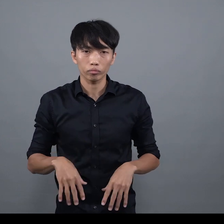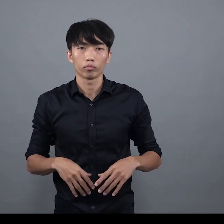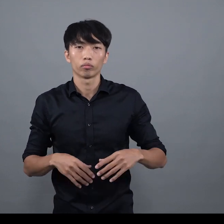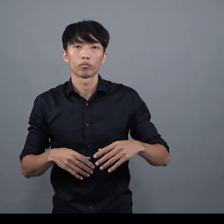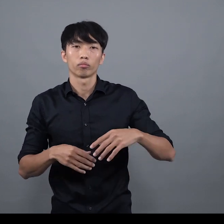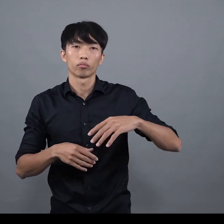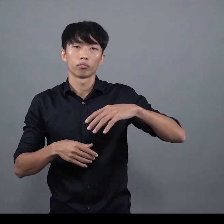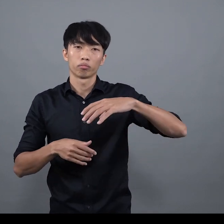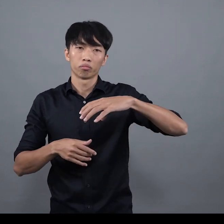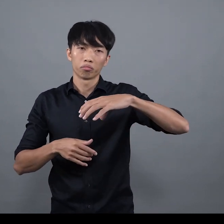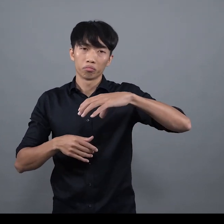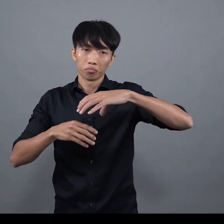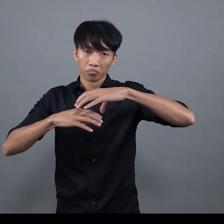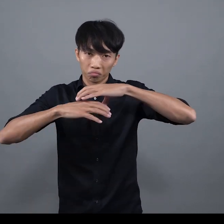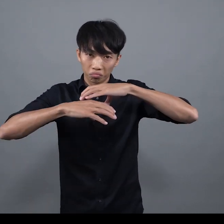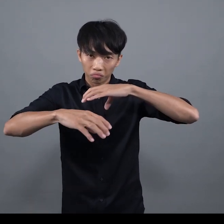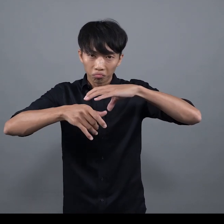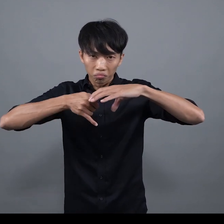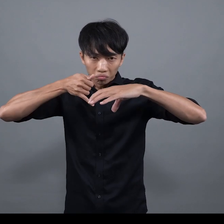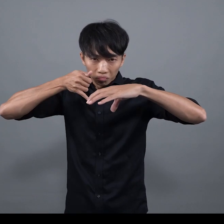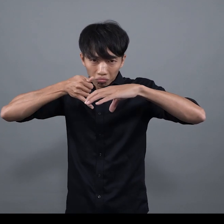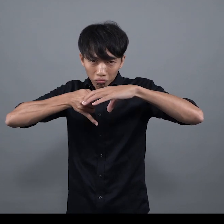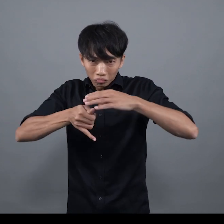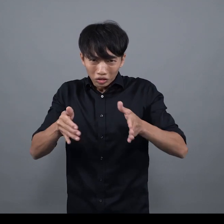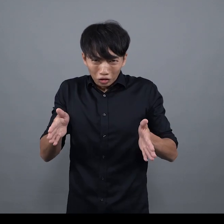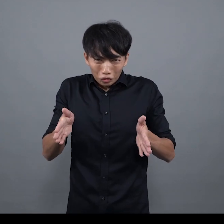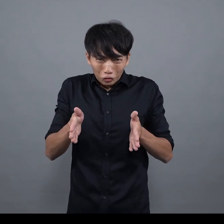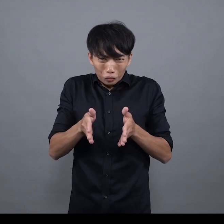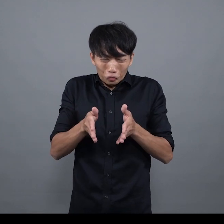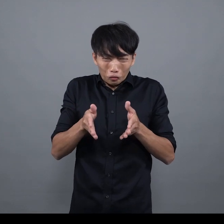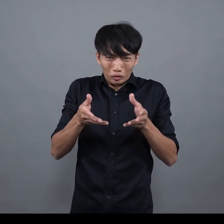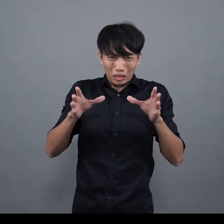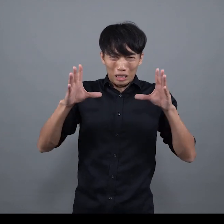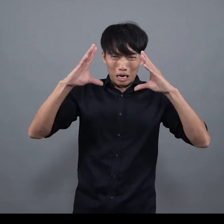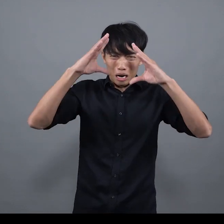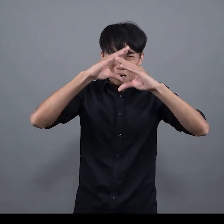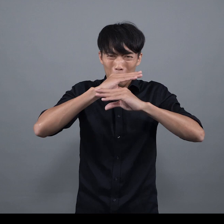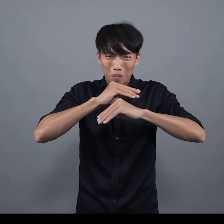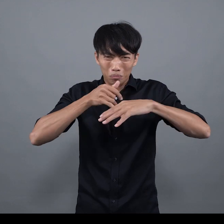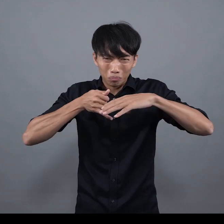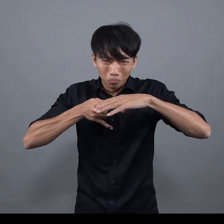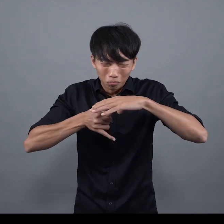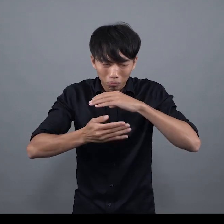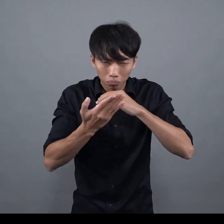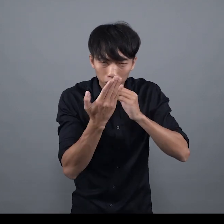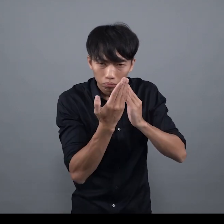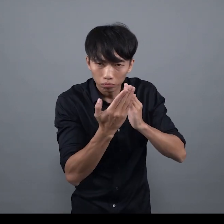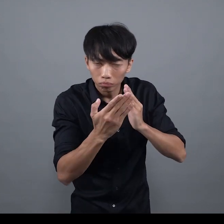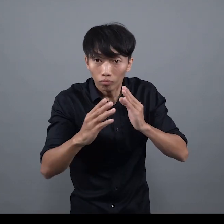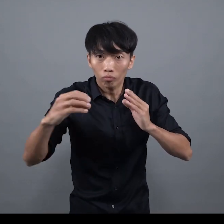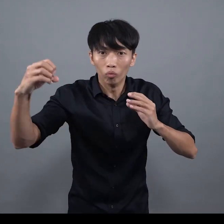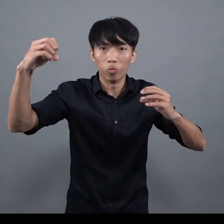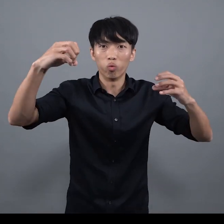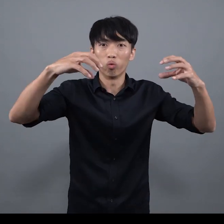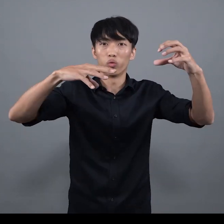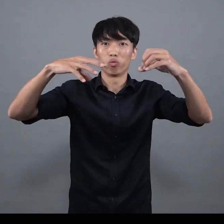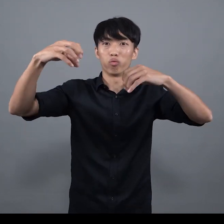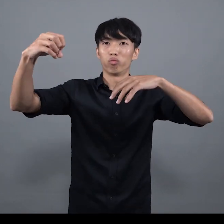Its entrance was a narrow, dark channel until you slid the door open